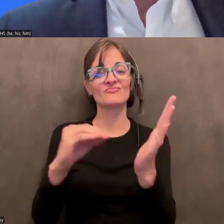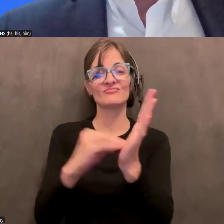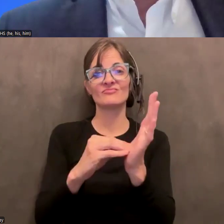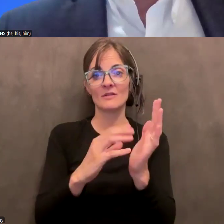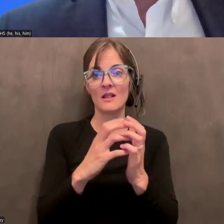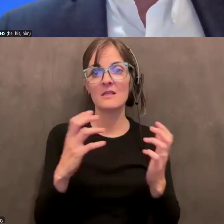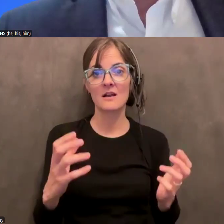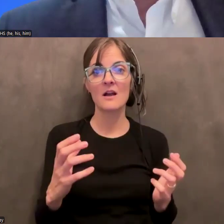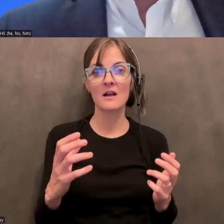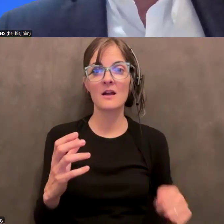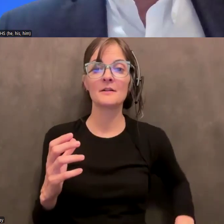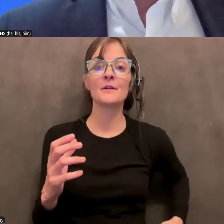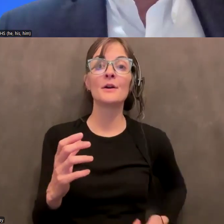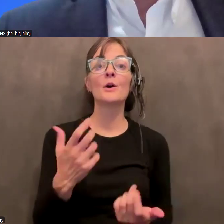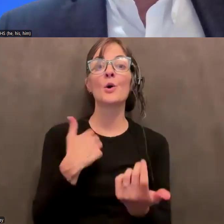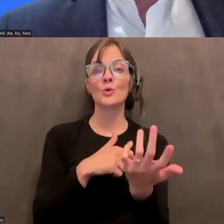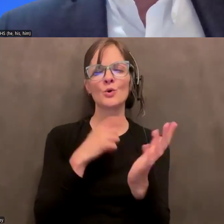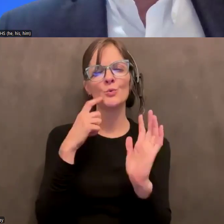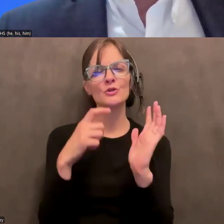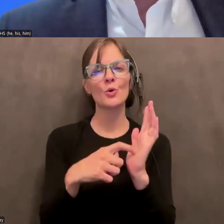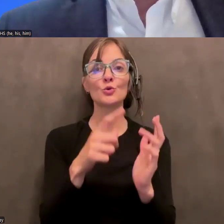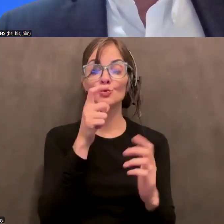who are joining through our HOSA and our youth initiative